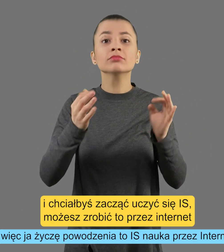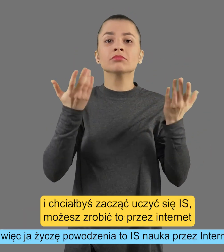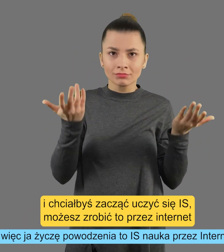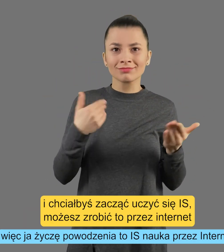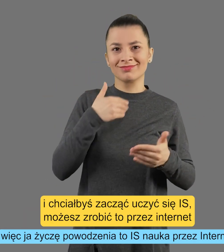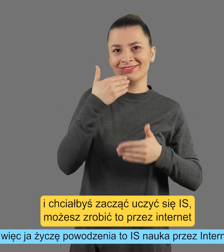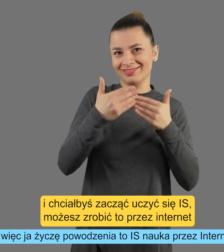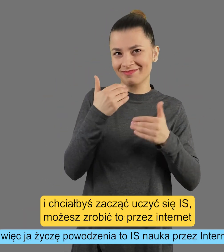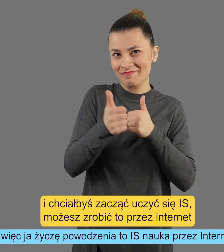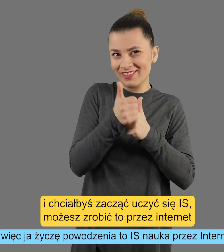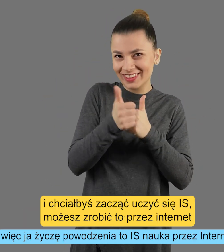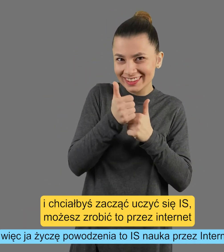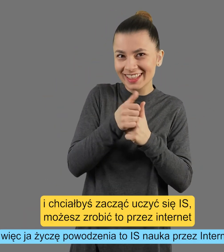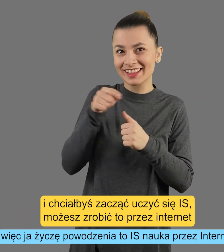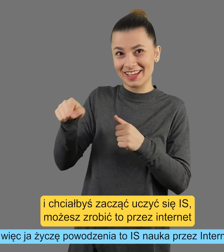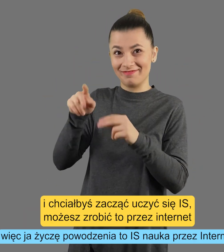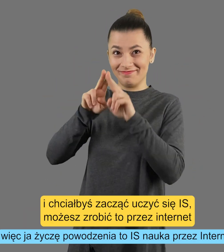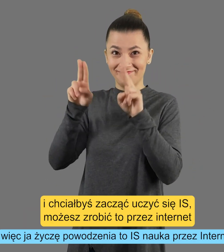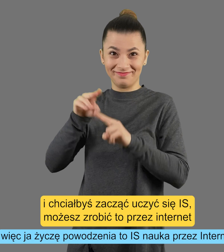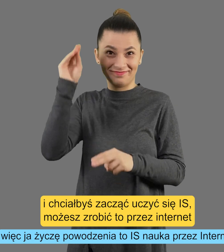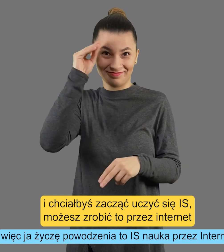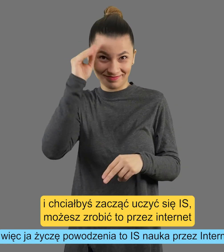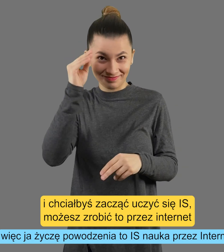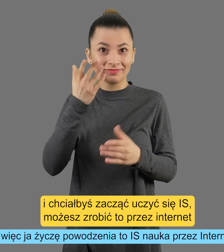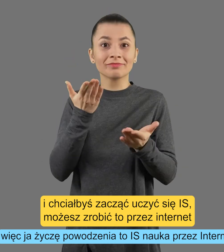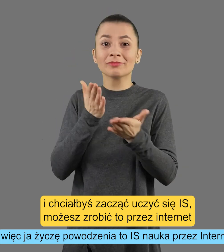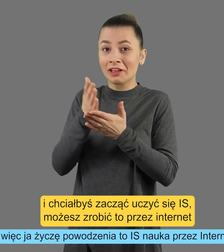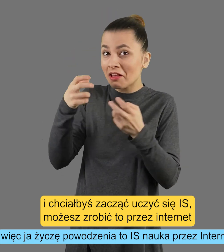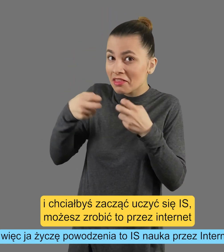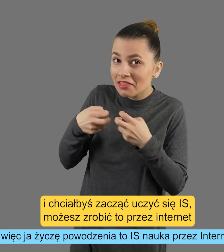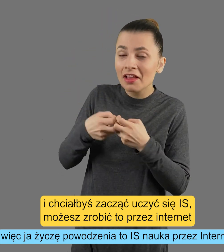and you would like to start learning IS, you can do it online